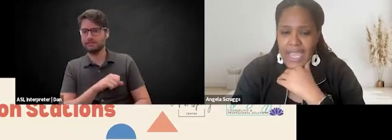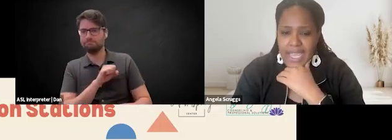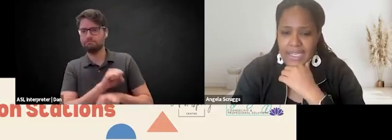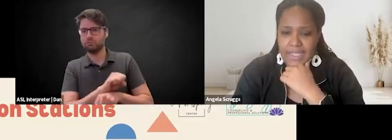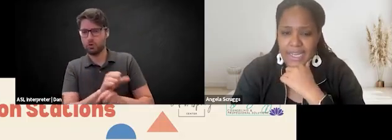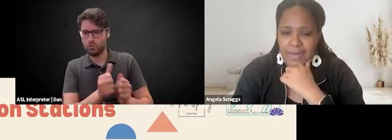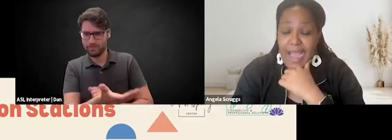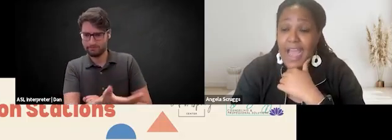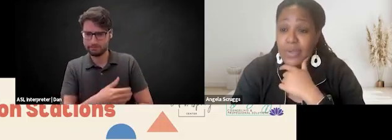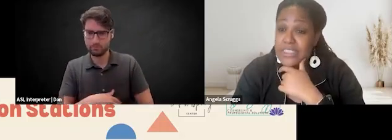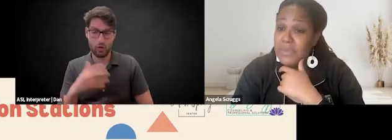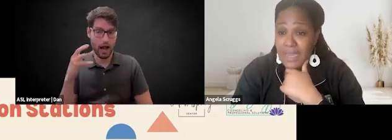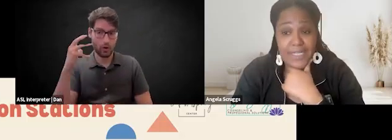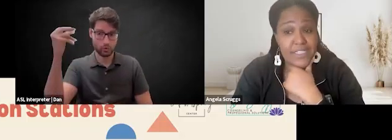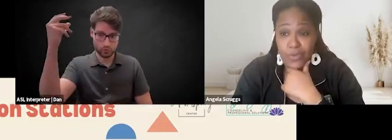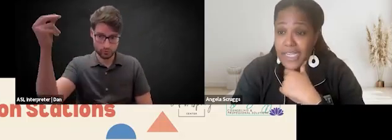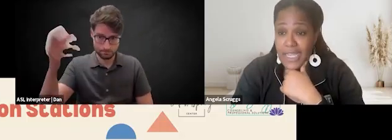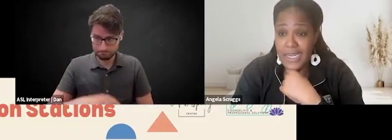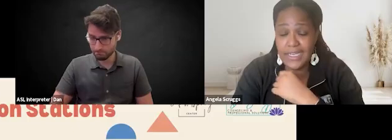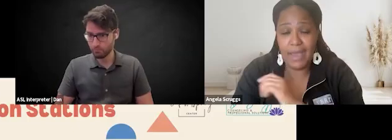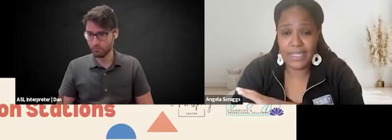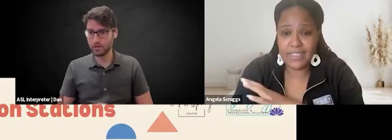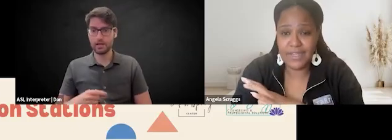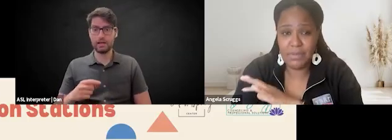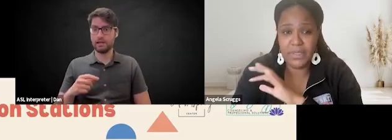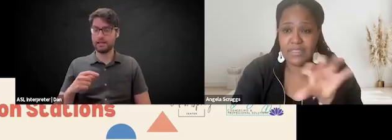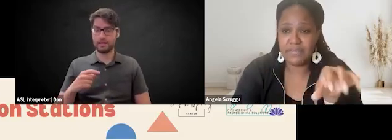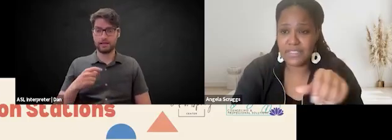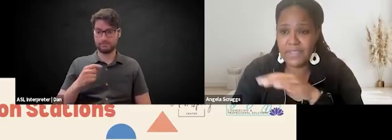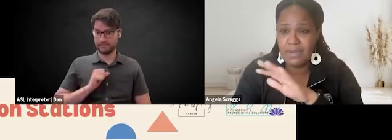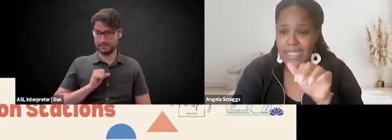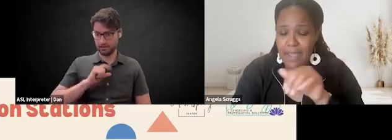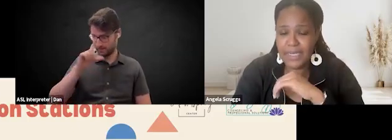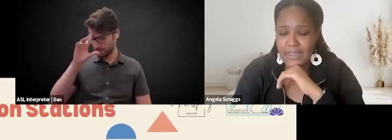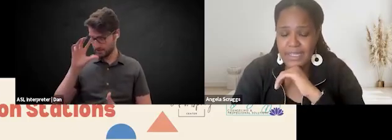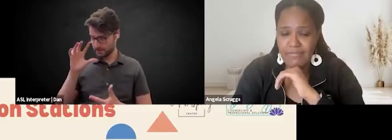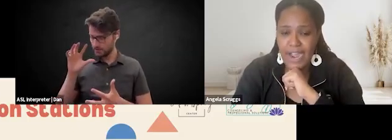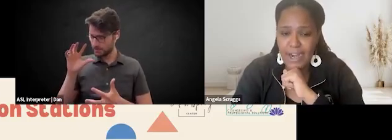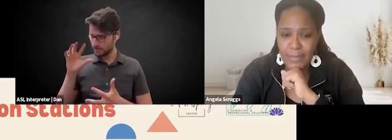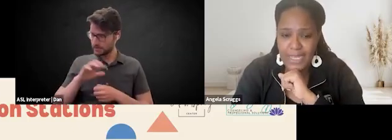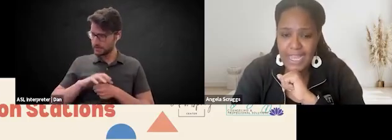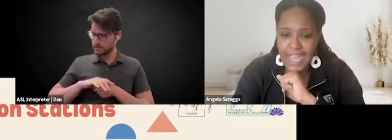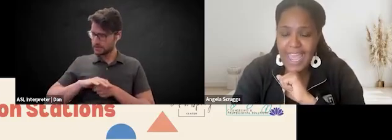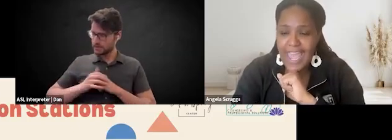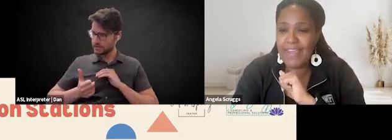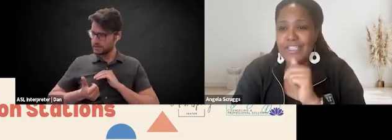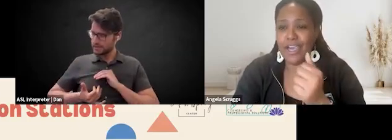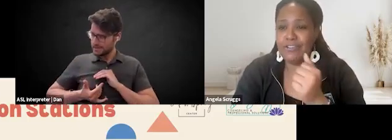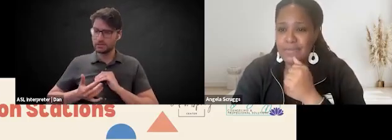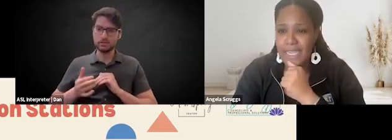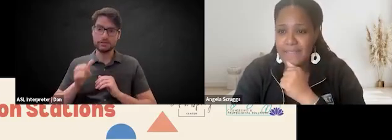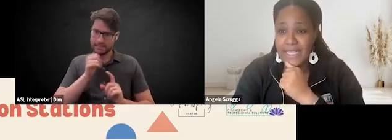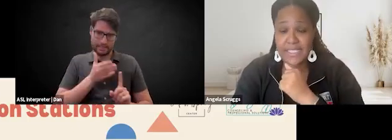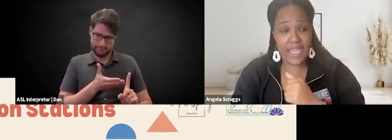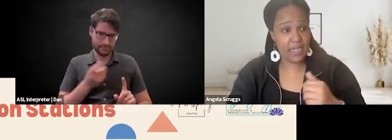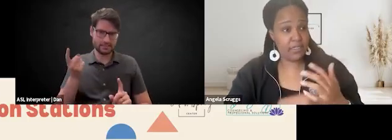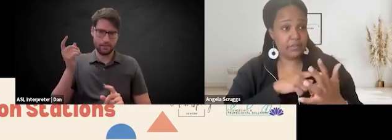and, um... I was becoming dysregulated. Not because of them, but because of something that was happening in the environment. And they turned to me and they said: